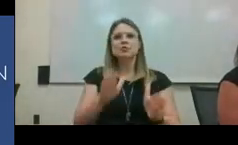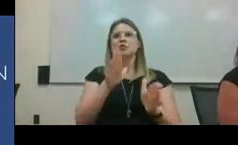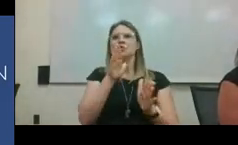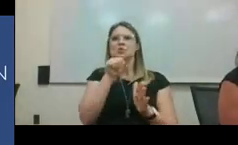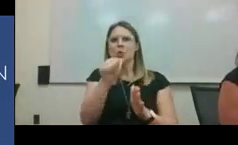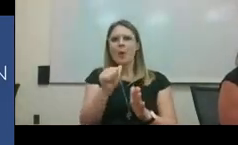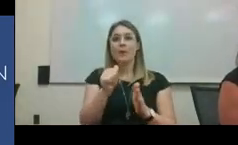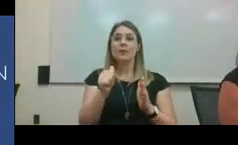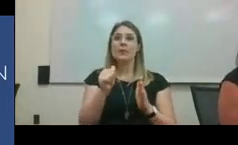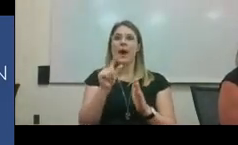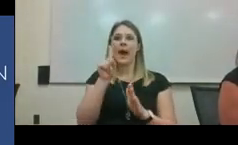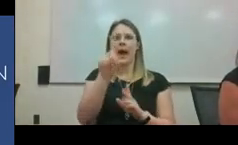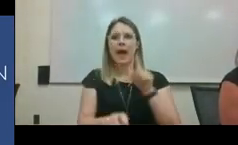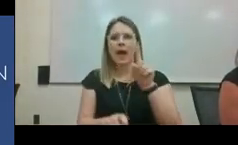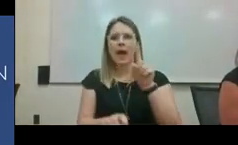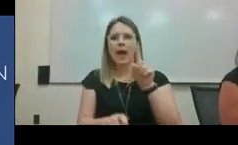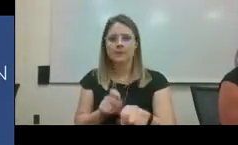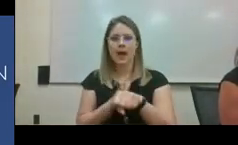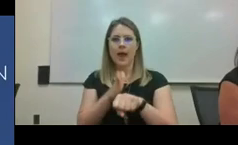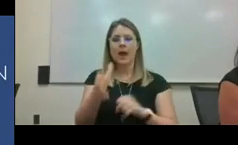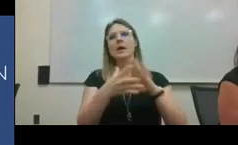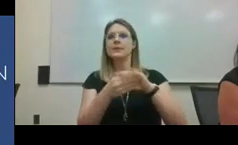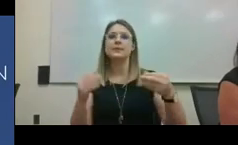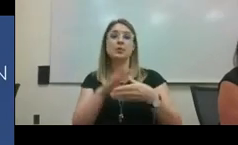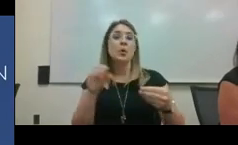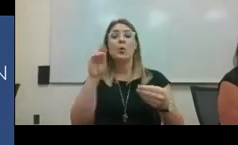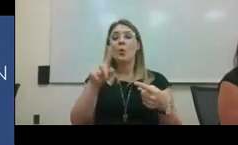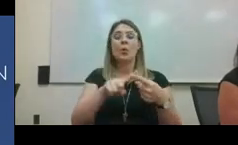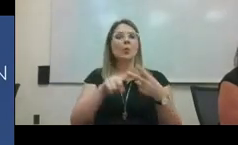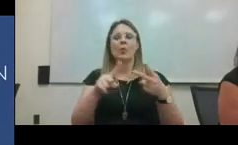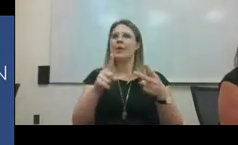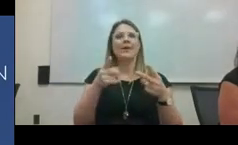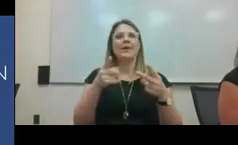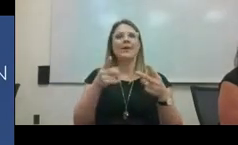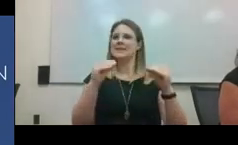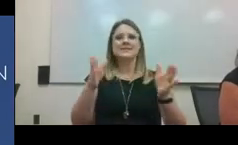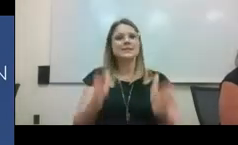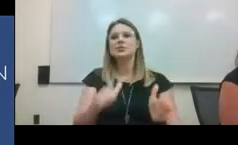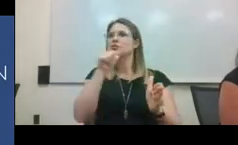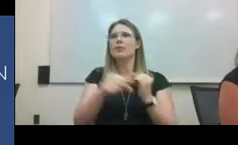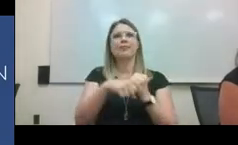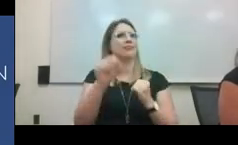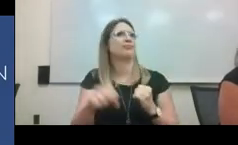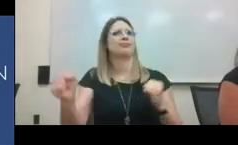But they don't really tell like a real long story and then ask questions about it. So, students are getting like a couple sentences